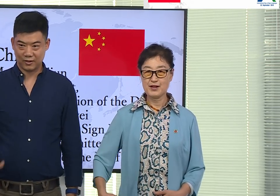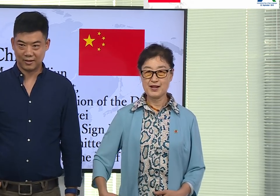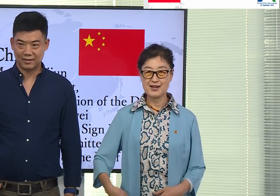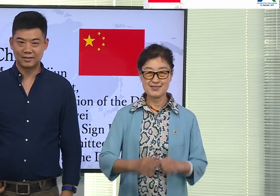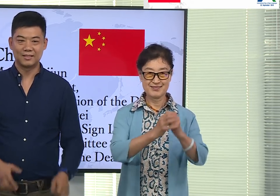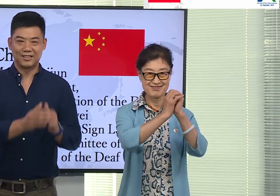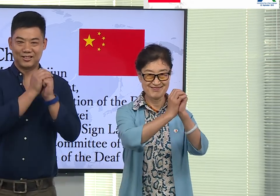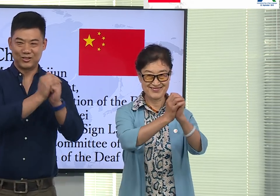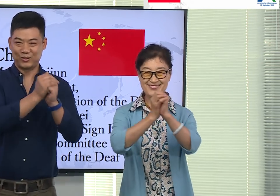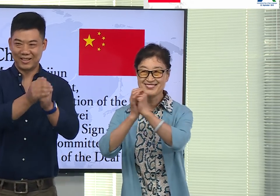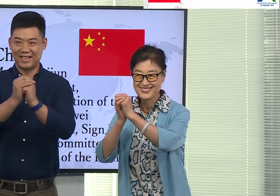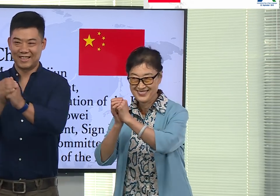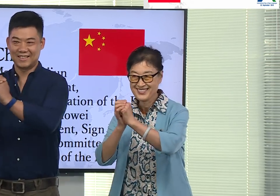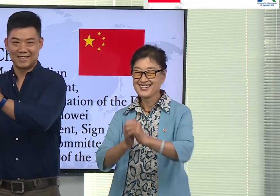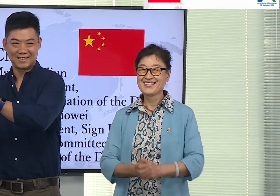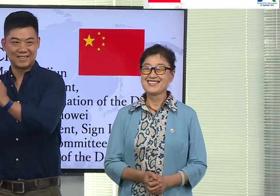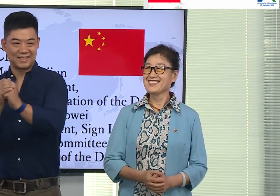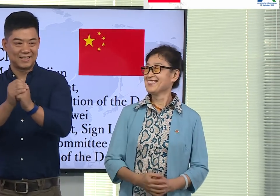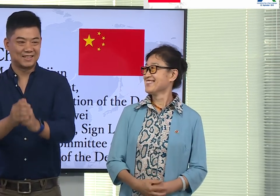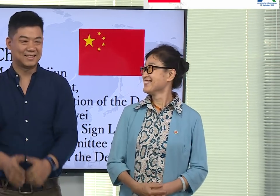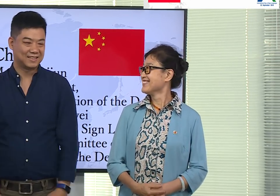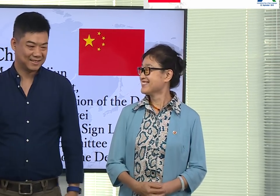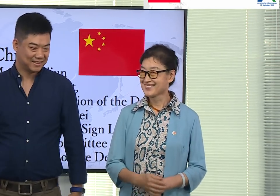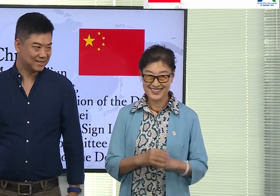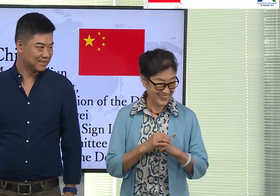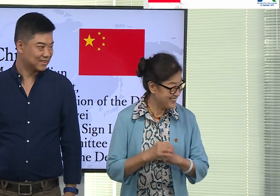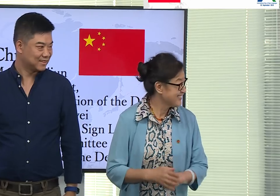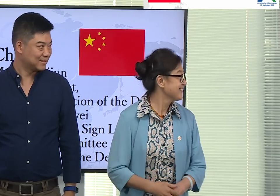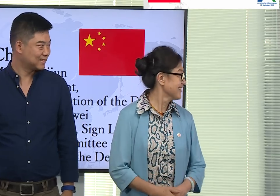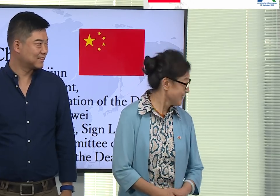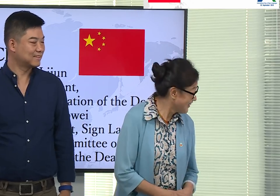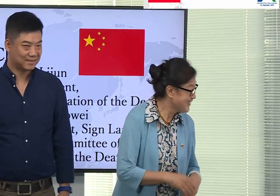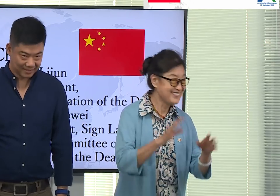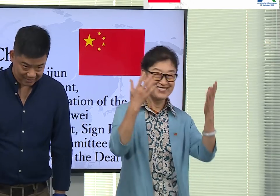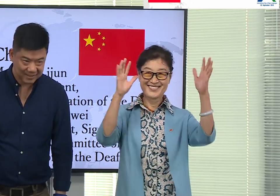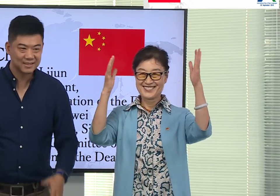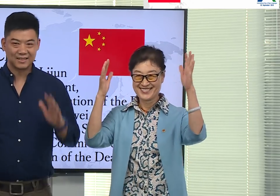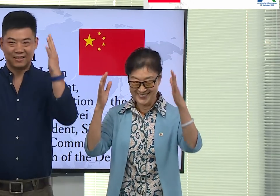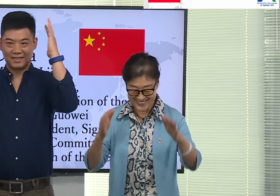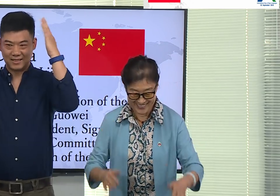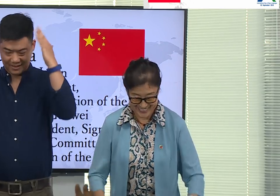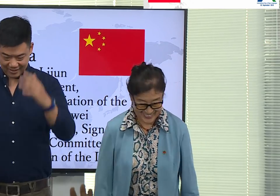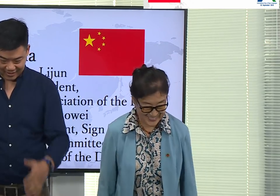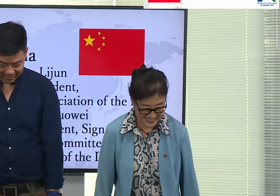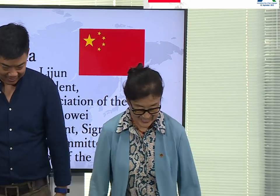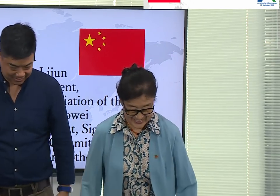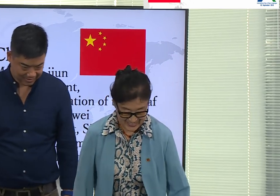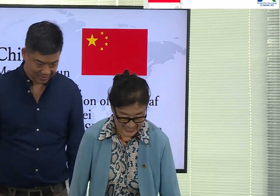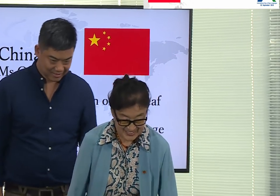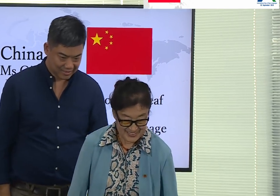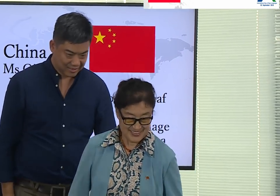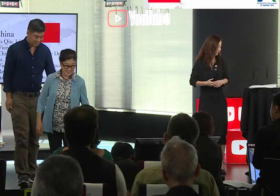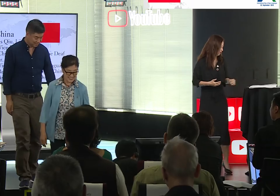We Wun and Mr. Yung from the China Association for the Deaf. Could you please now show your country